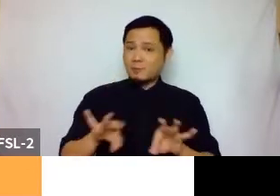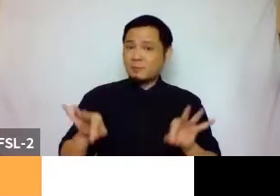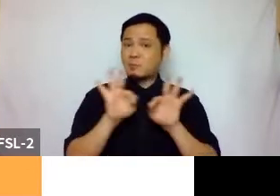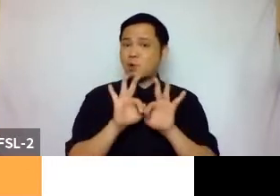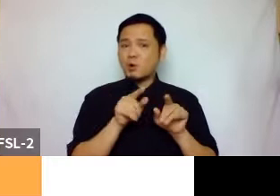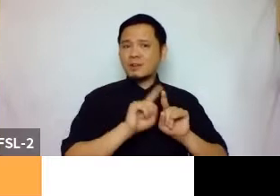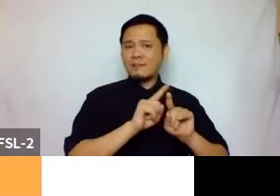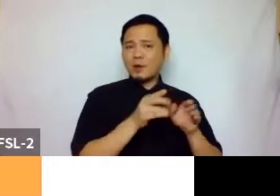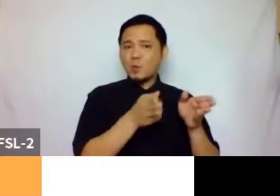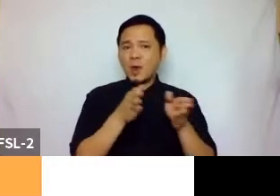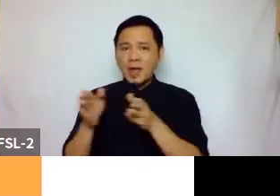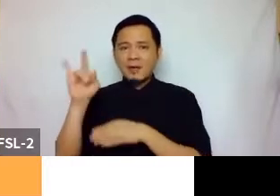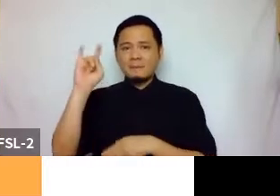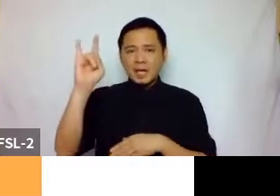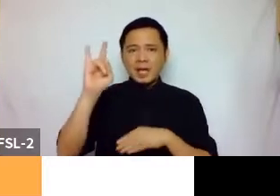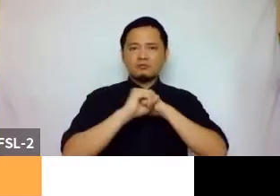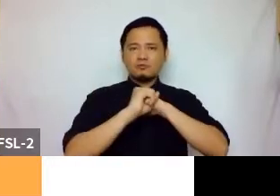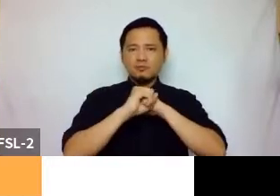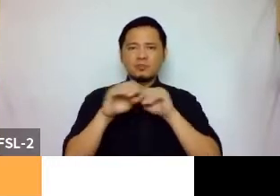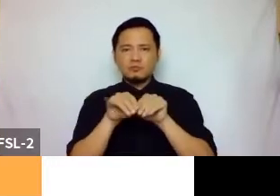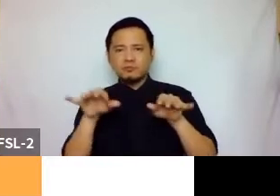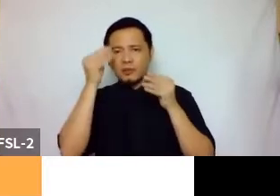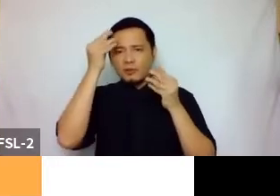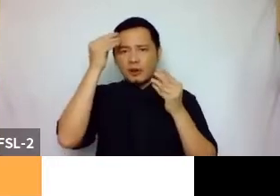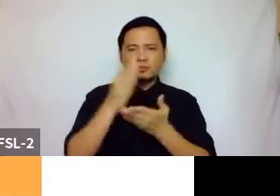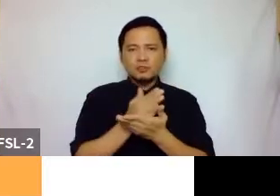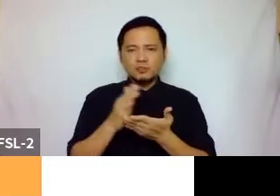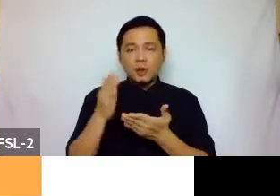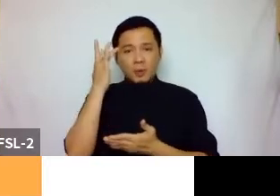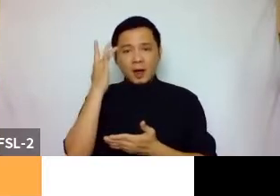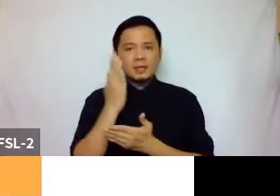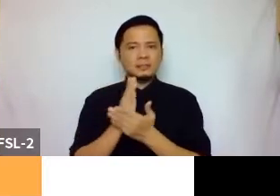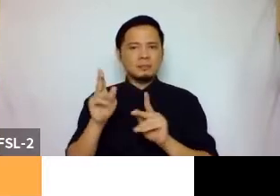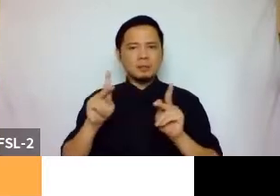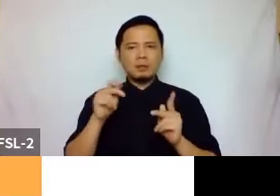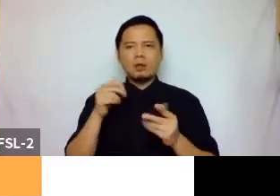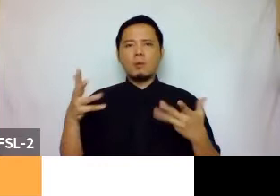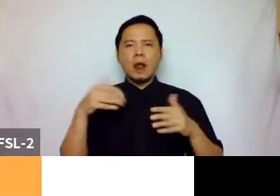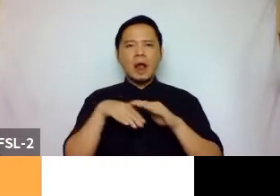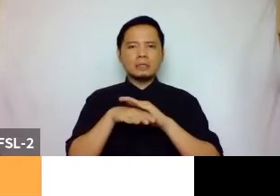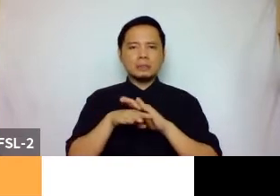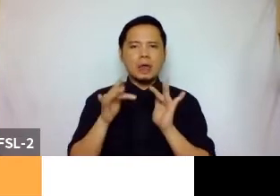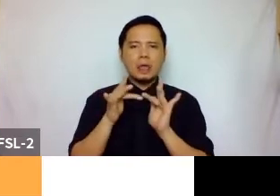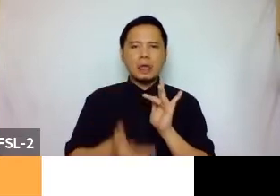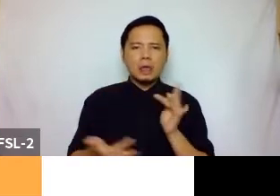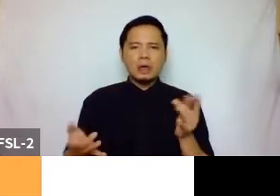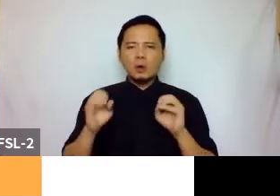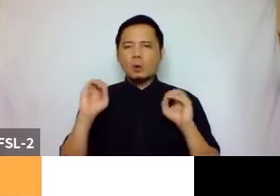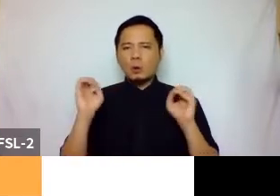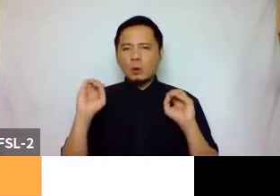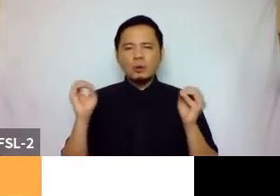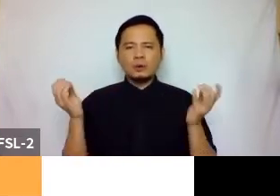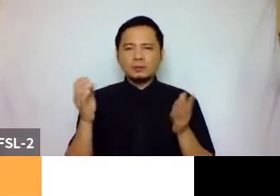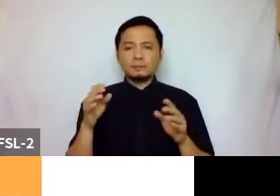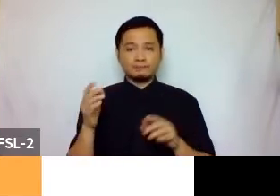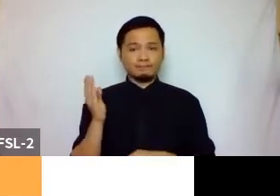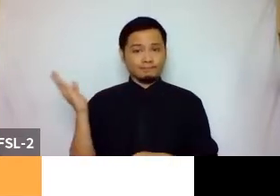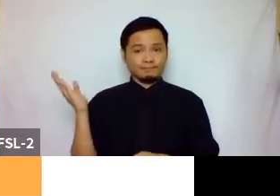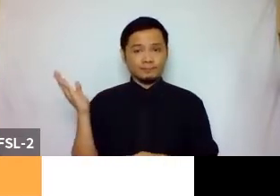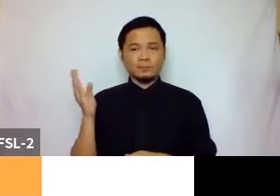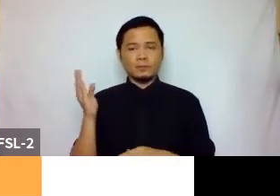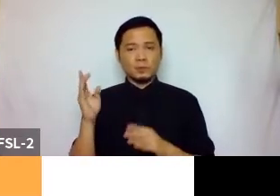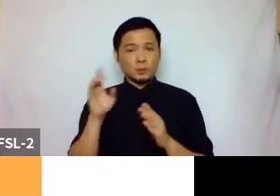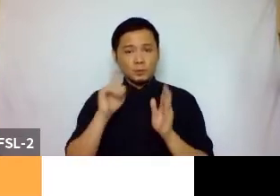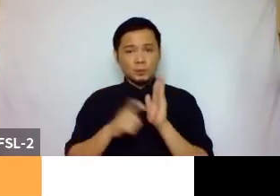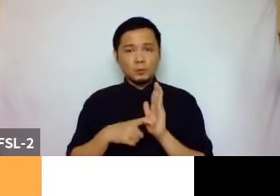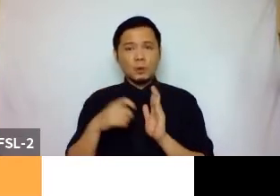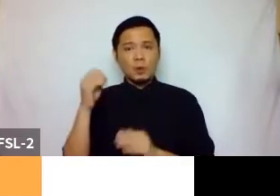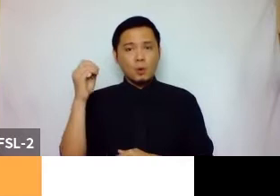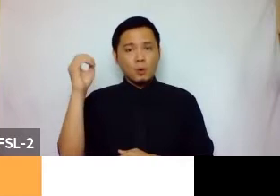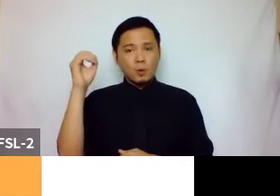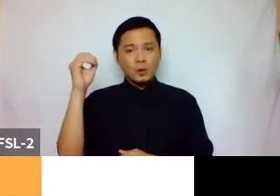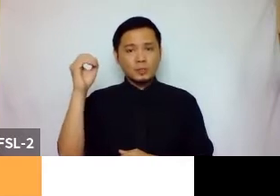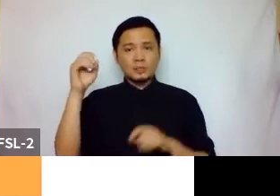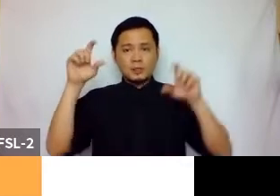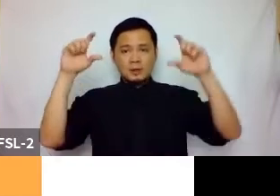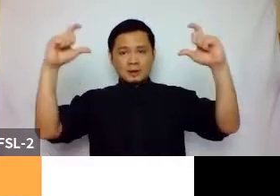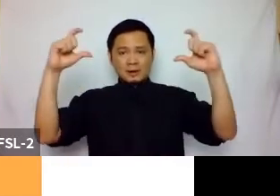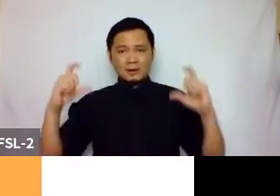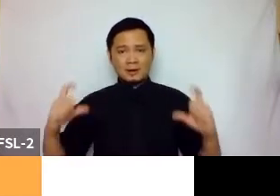Some people don’t have access to social media and like what is shown on these orange boxes, we are really hand in hand on this.